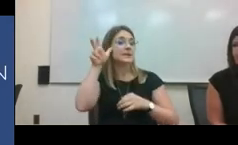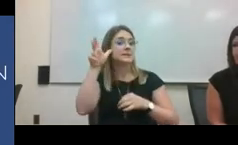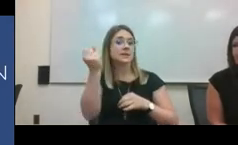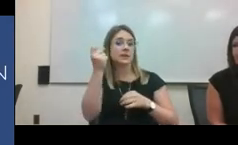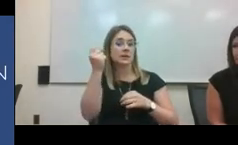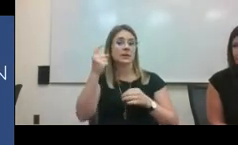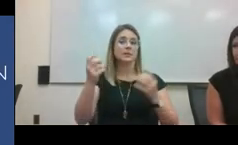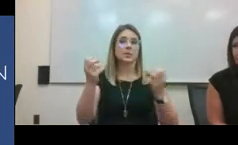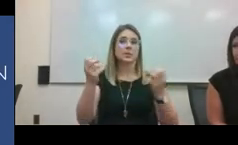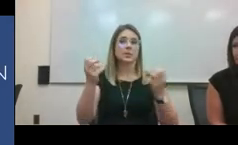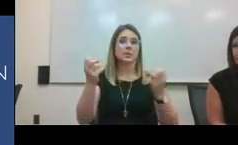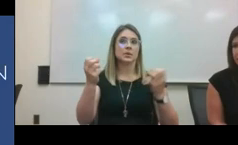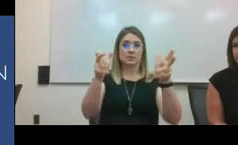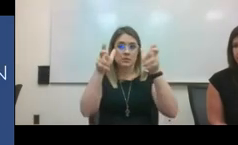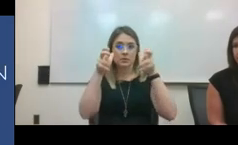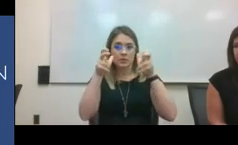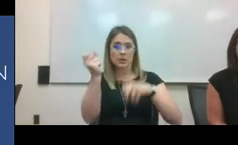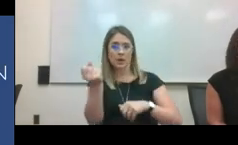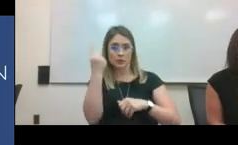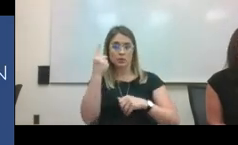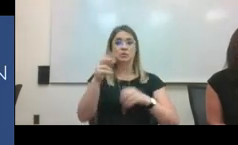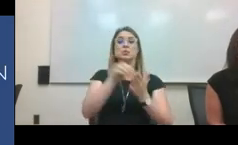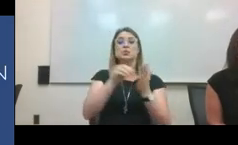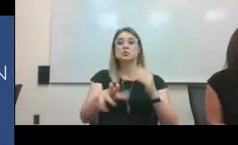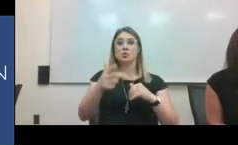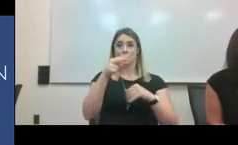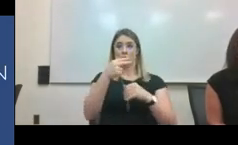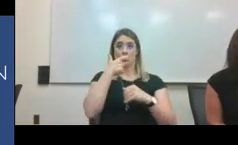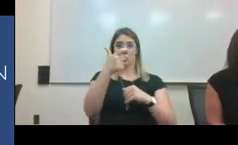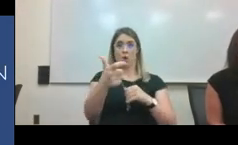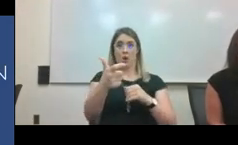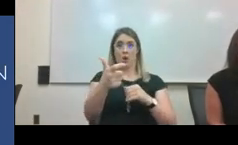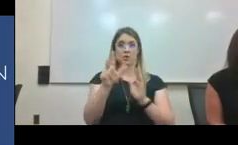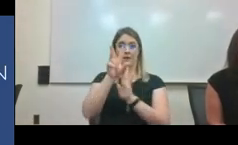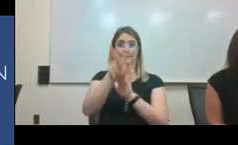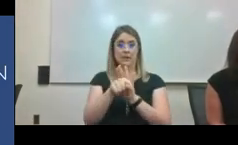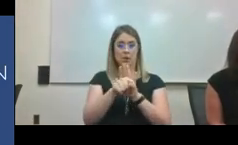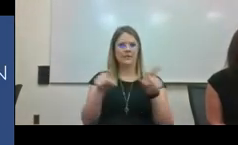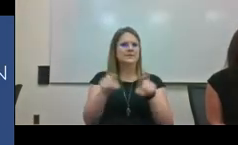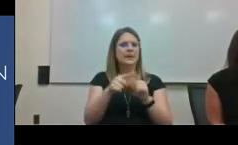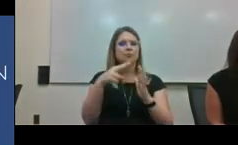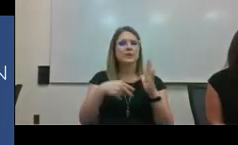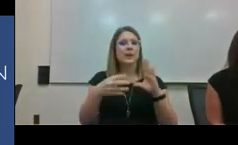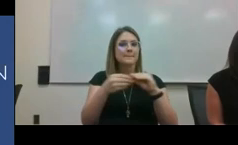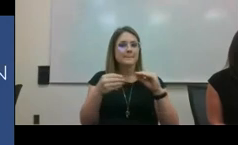So, the students saw a video of the same listening comprehension passage that had been used in Morocco on the EGRA.